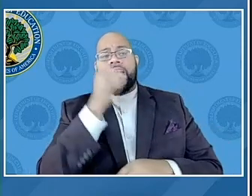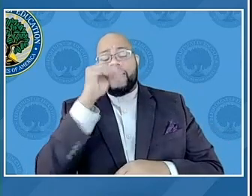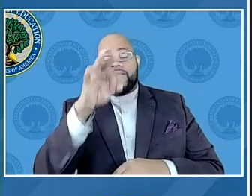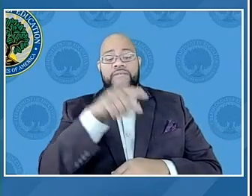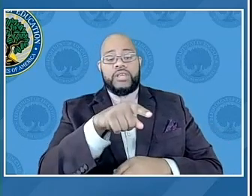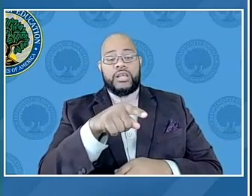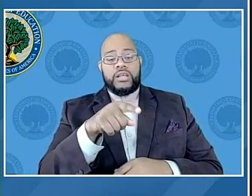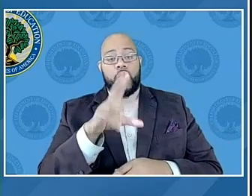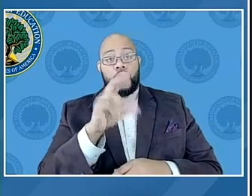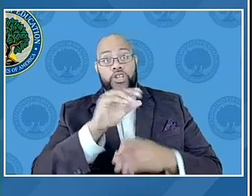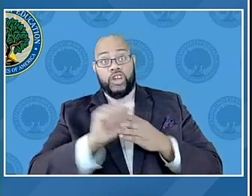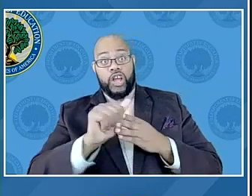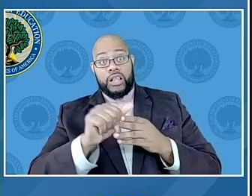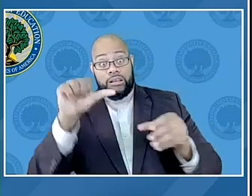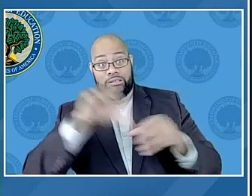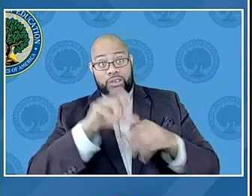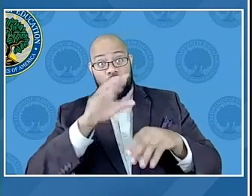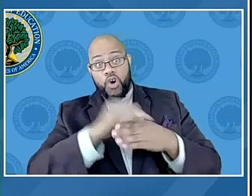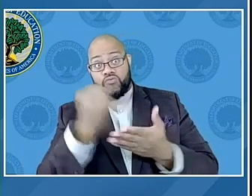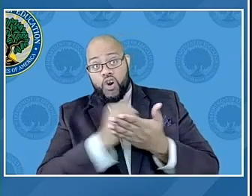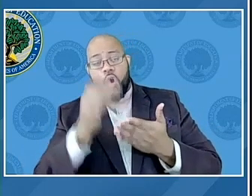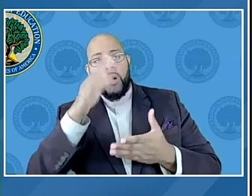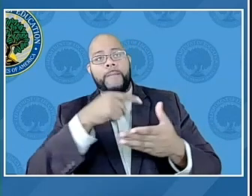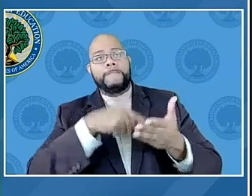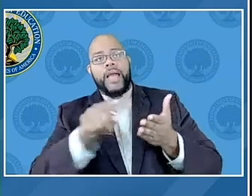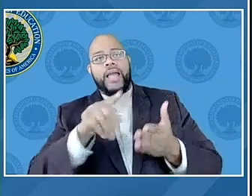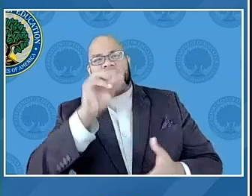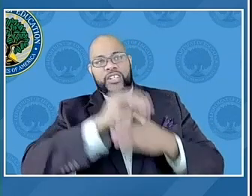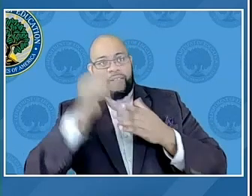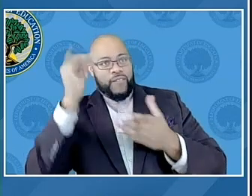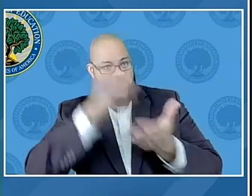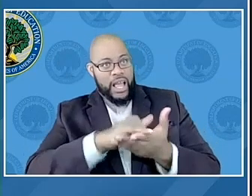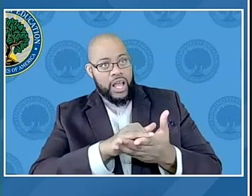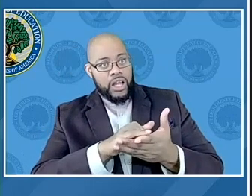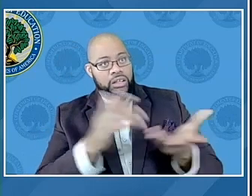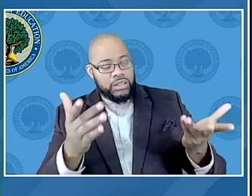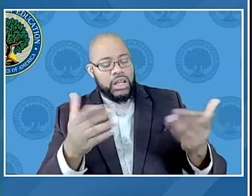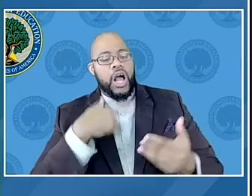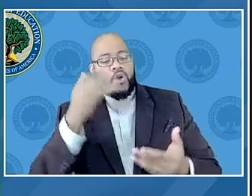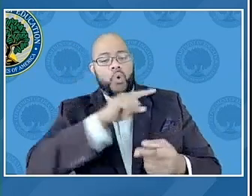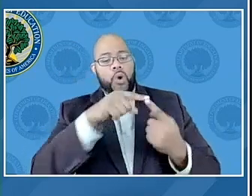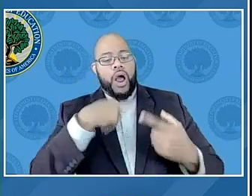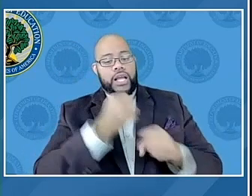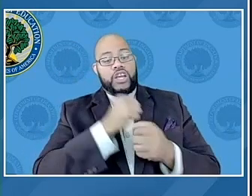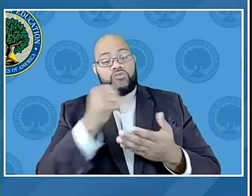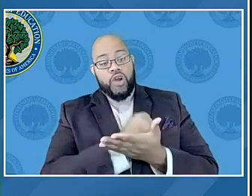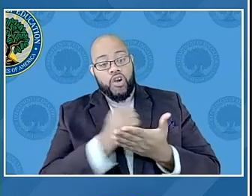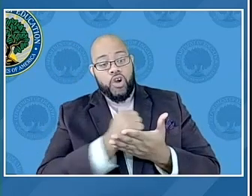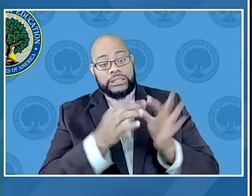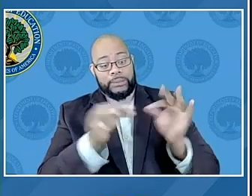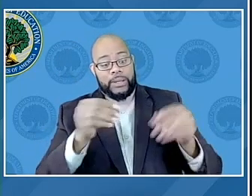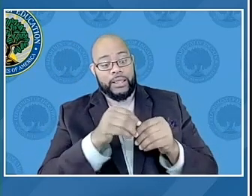tank of gas on a credit card, they're going to pay $60 towards it. I know that when I get a credit card statement in the mail, it tells me if you